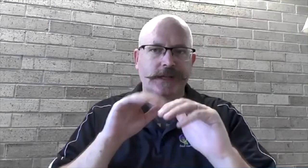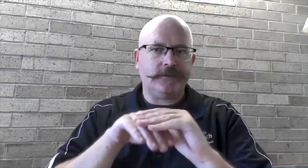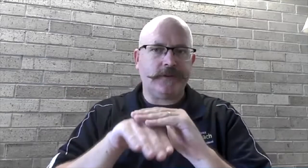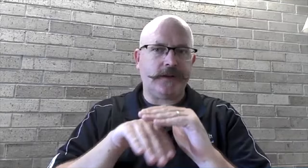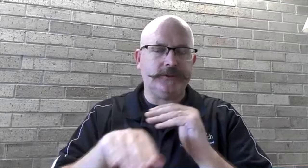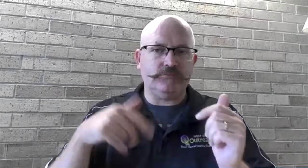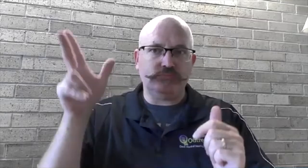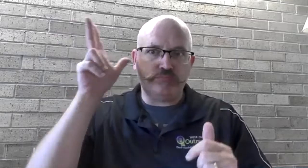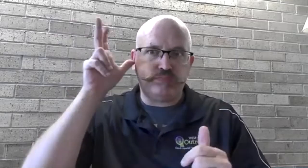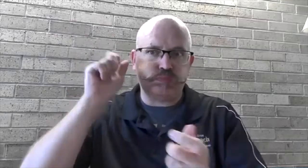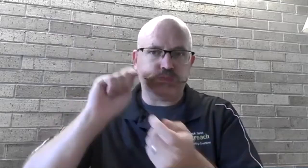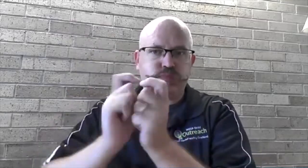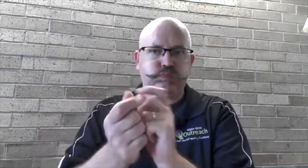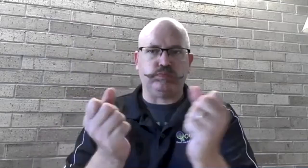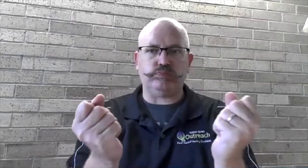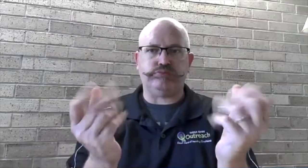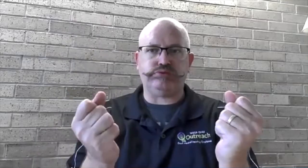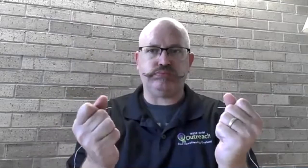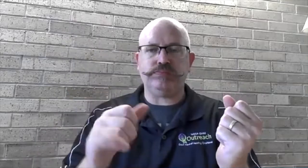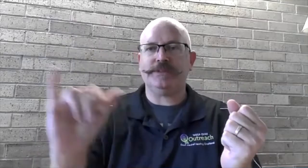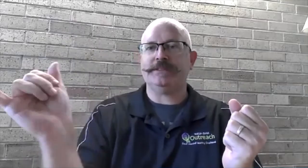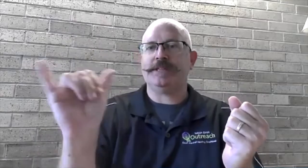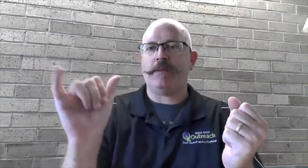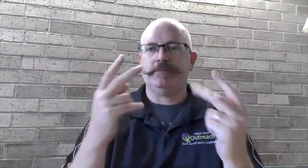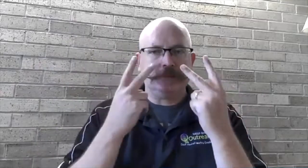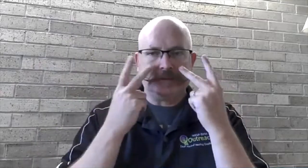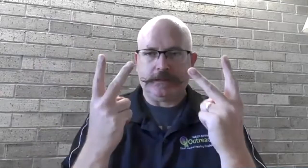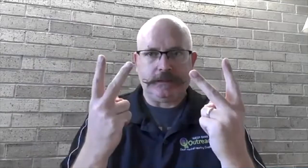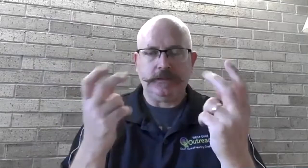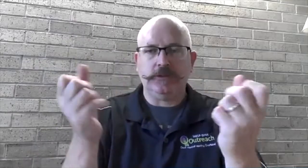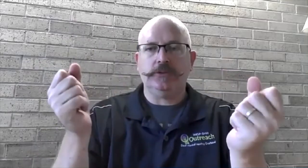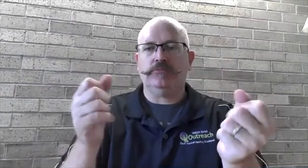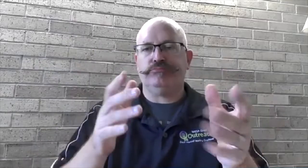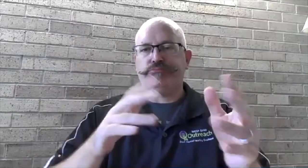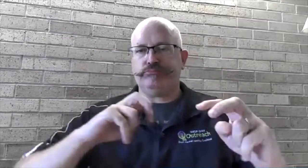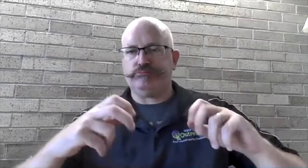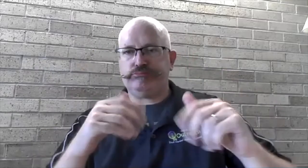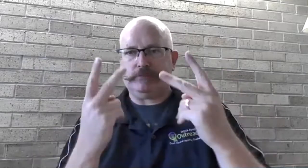sure that we're having clear communication access to what's being heard. We want to